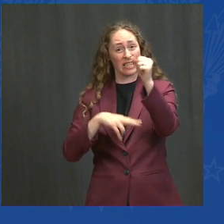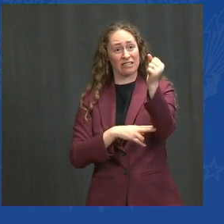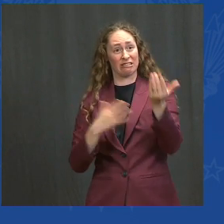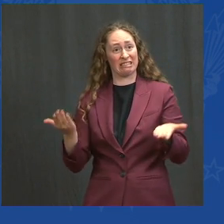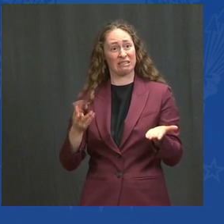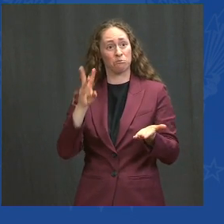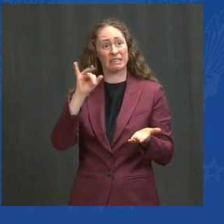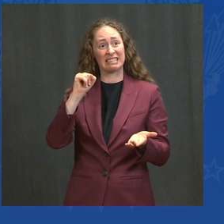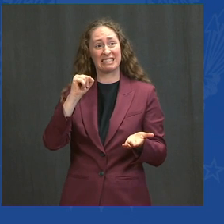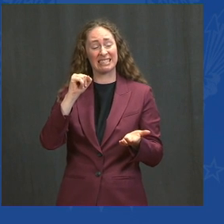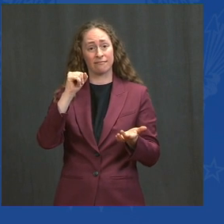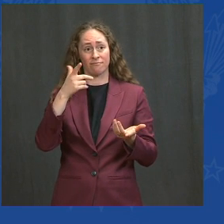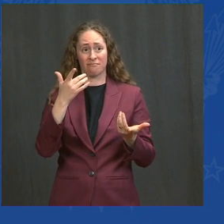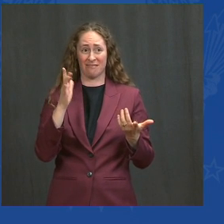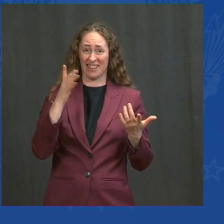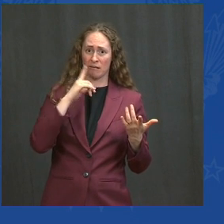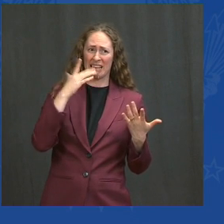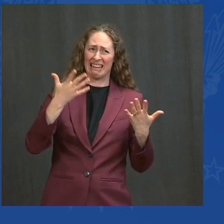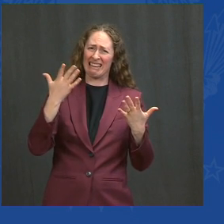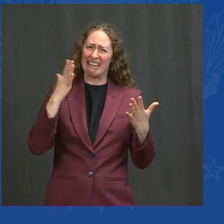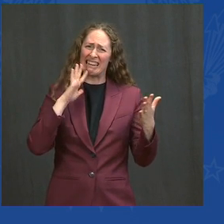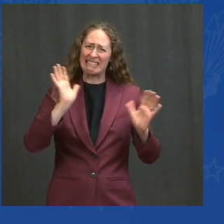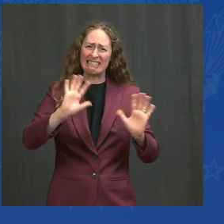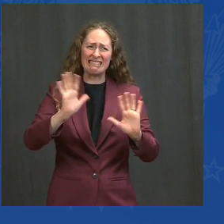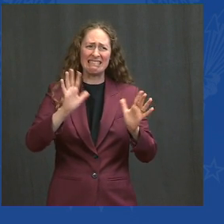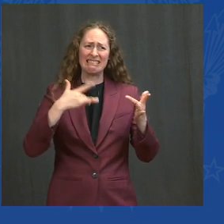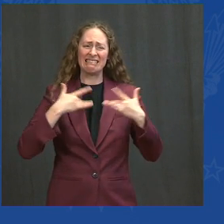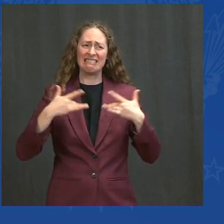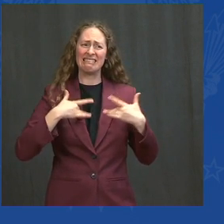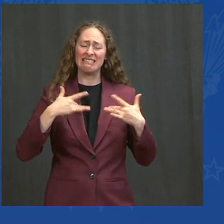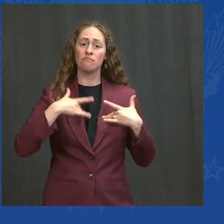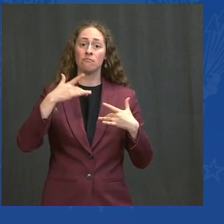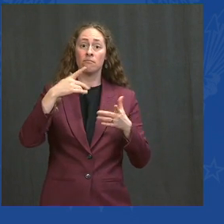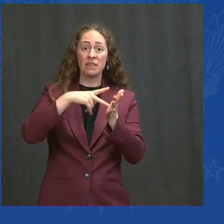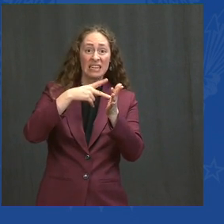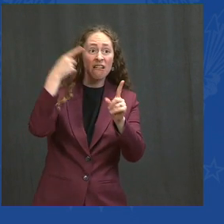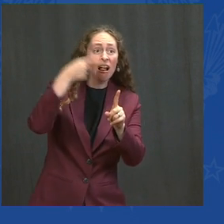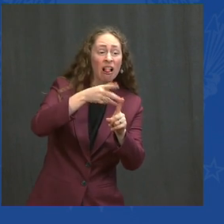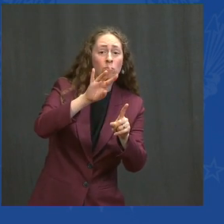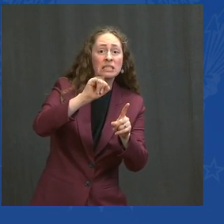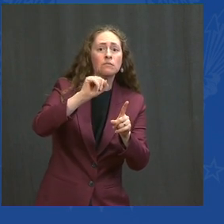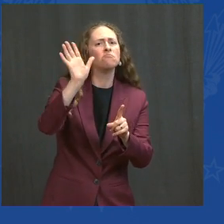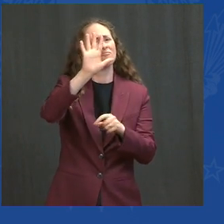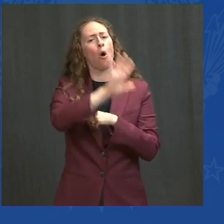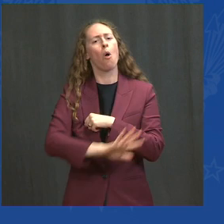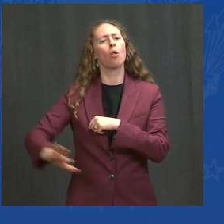it's -- all across the nation is this way. The bridges -- the 10 most traveled bridges